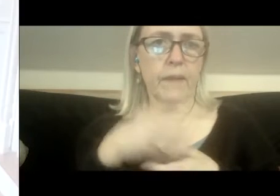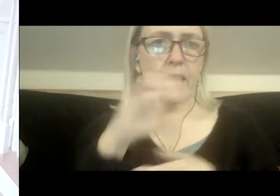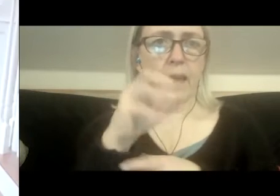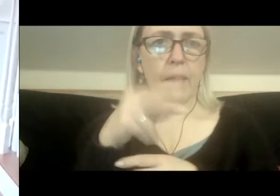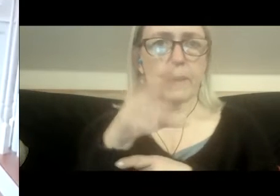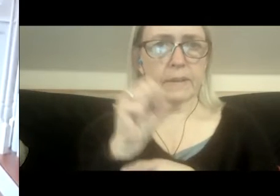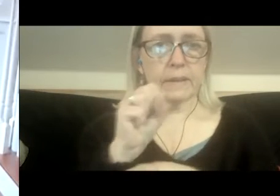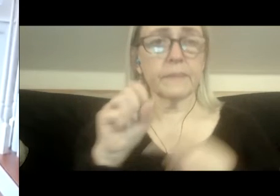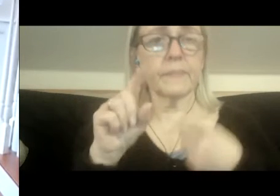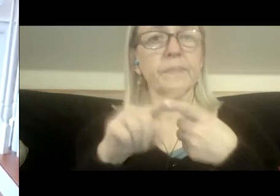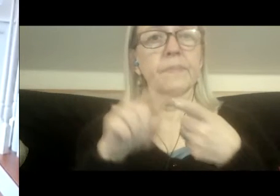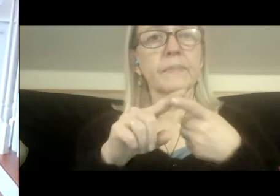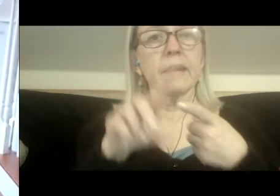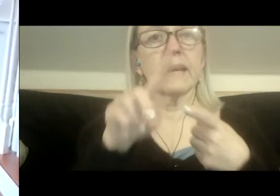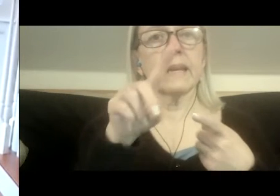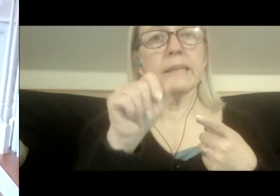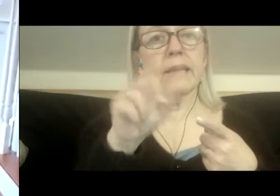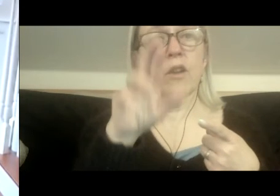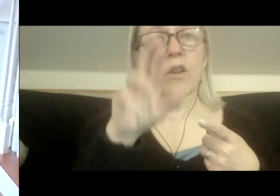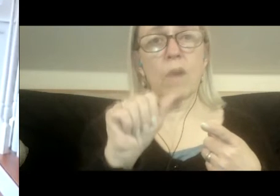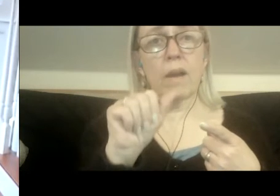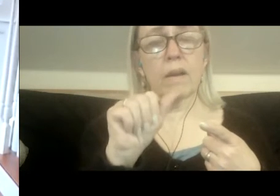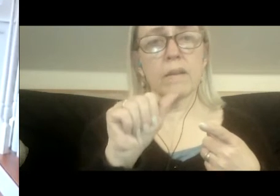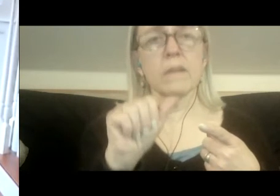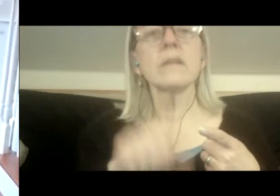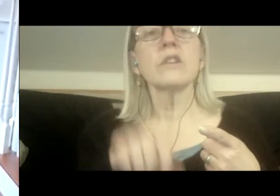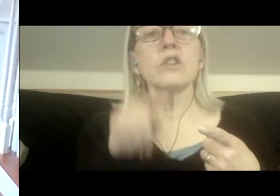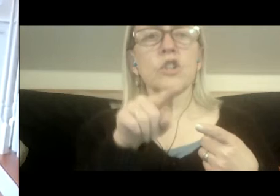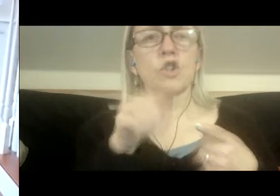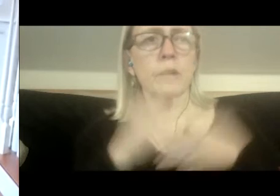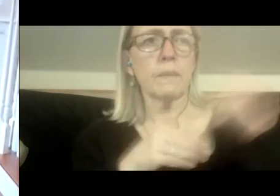has built the nation's first University Transformative Justice Program.